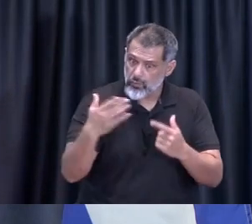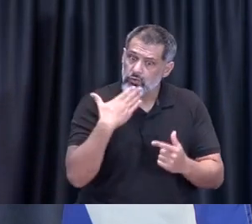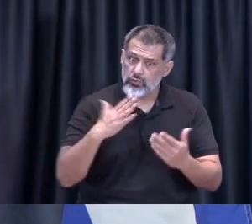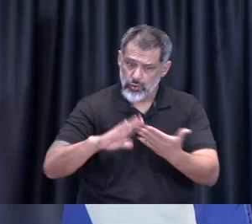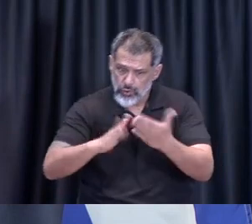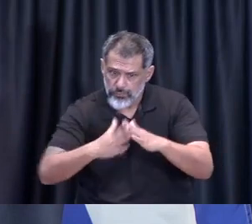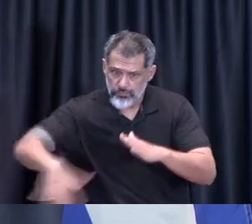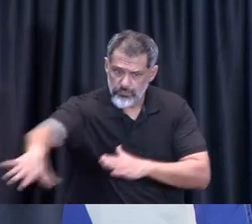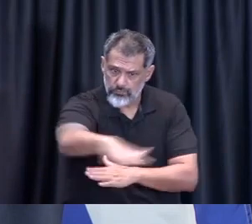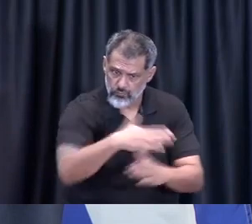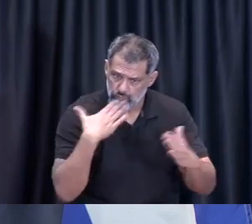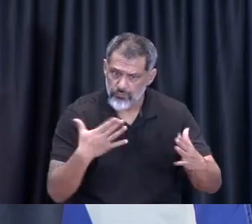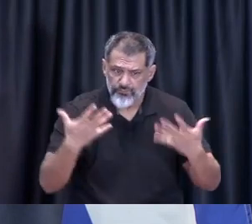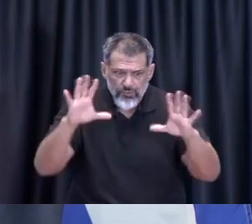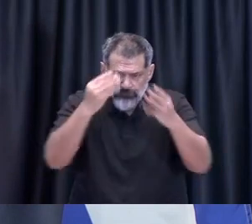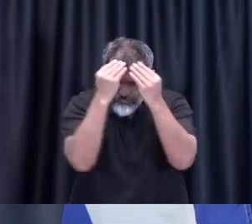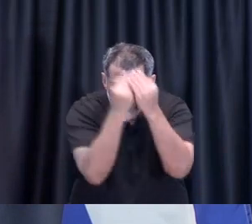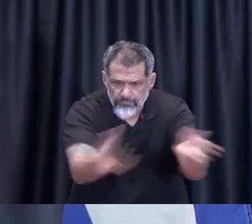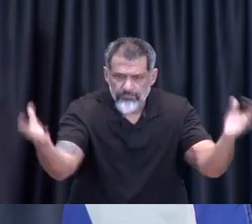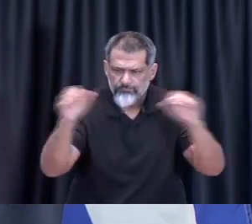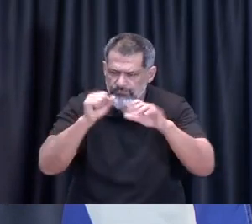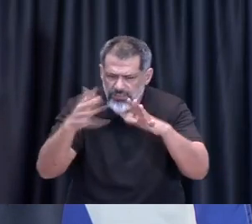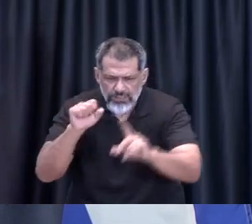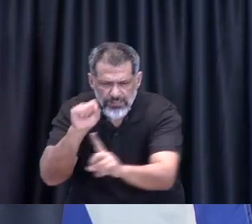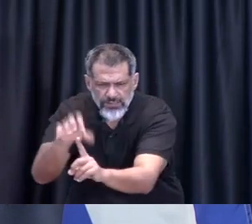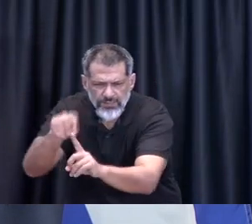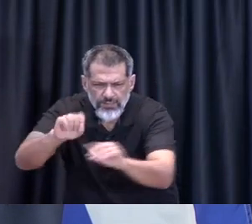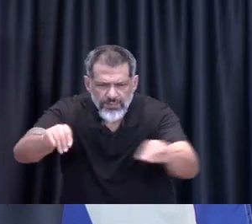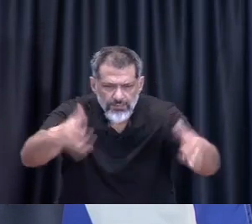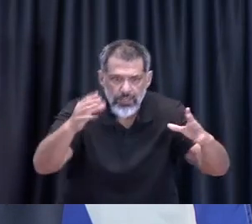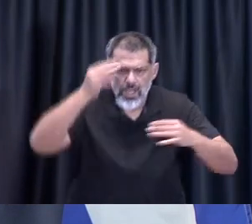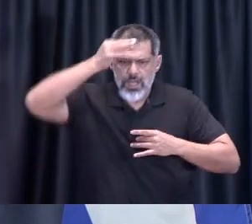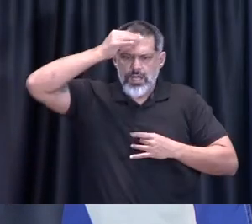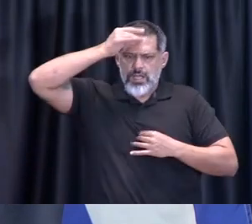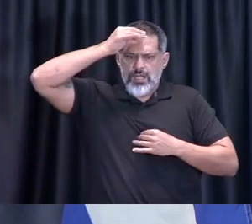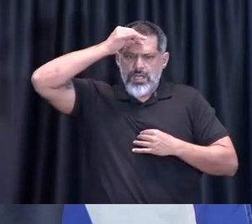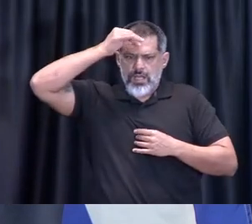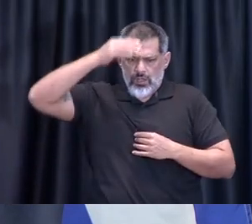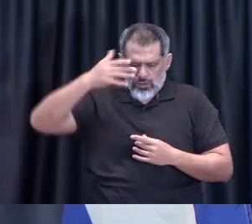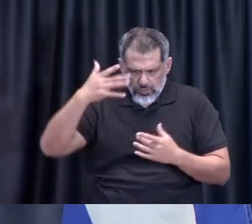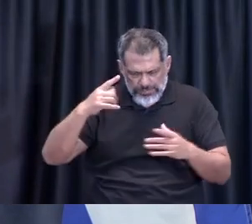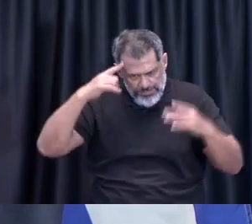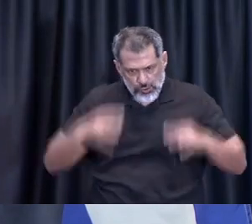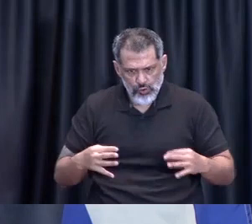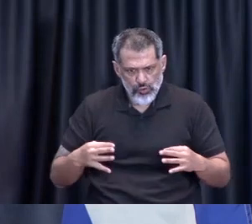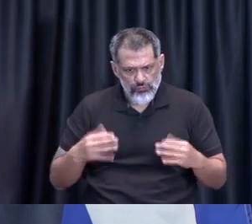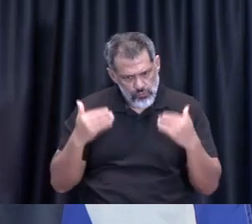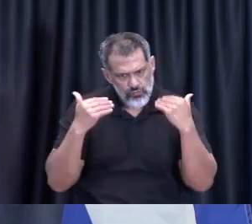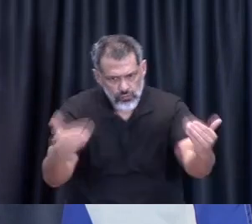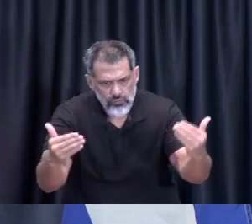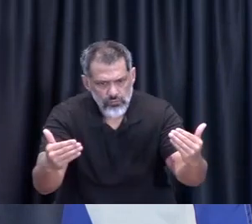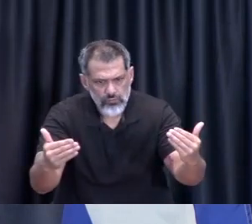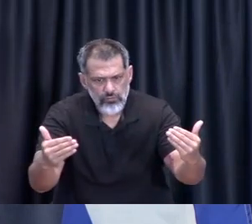information they need to make good health choices and as well are being provided the opportunity